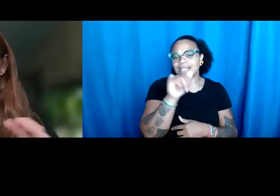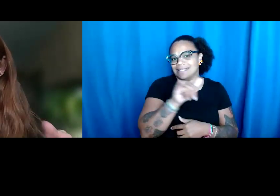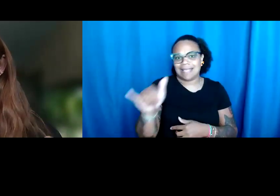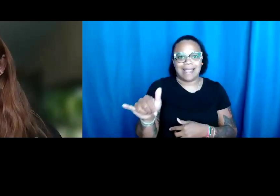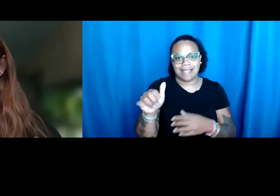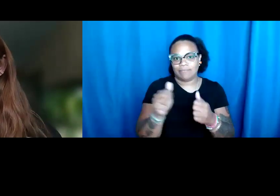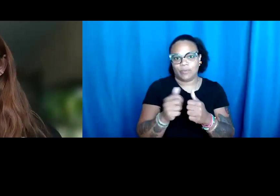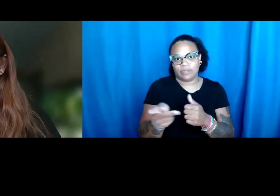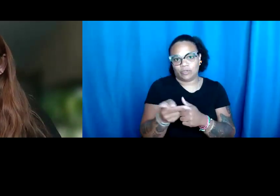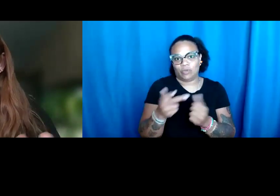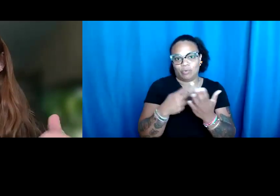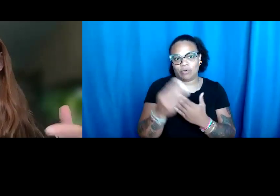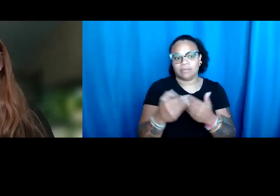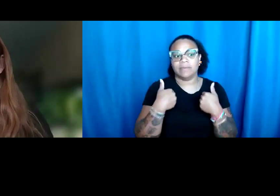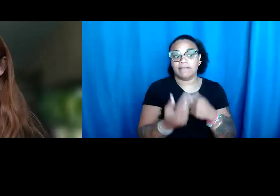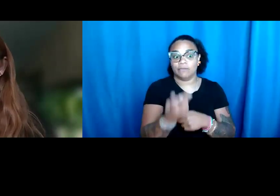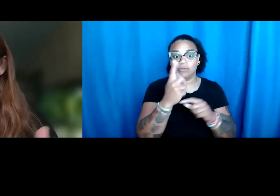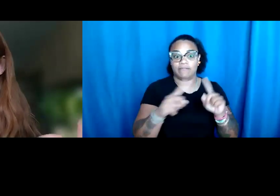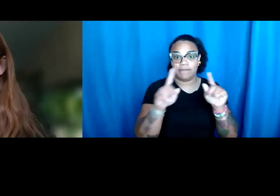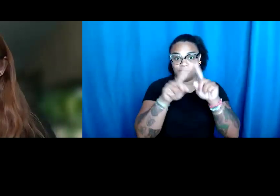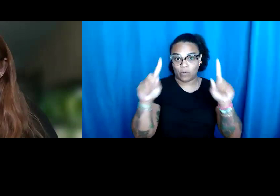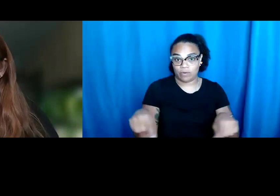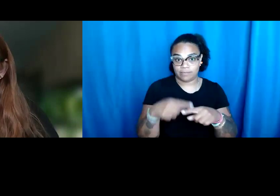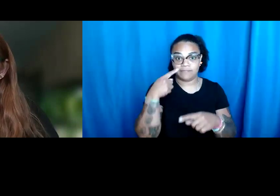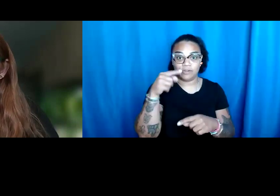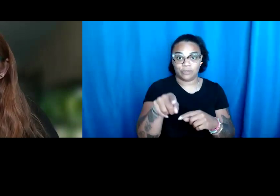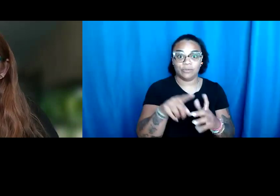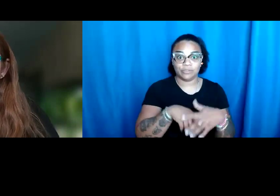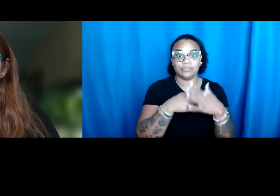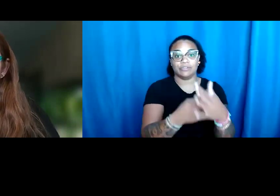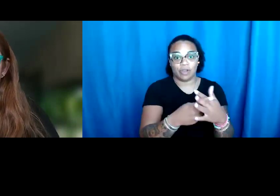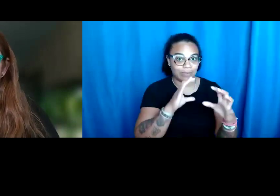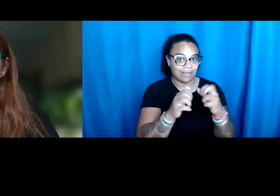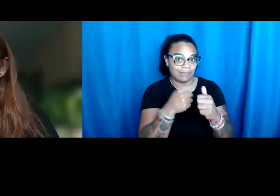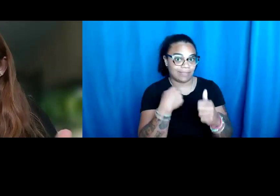We do have two different forms for you to begin talking to us with.